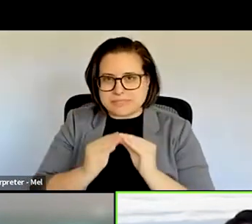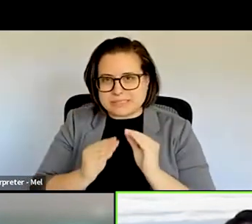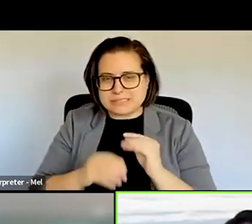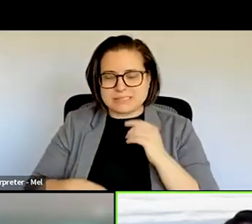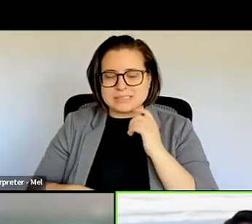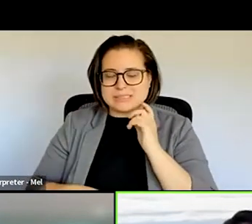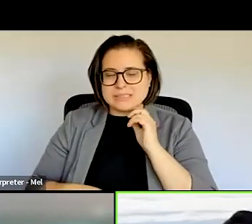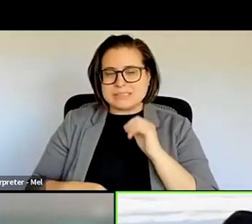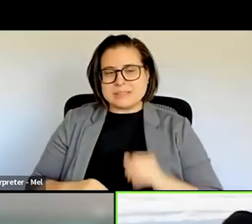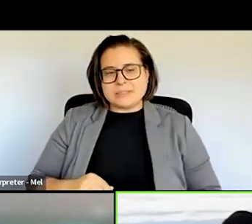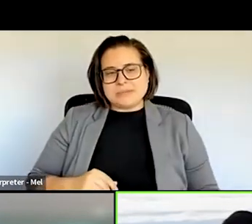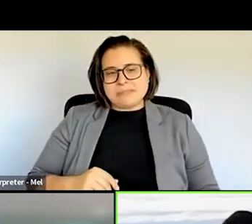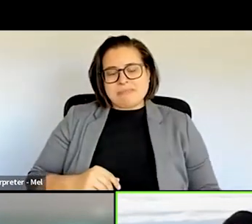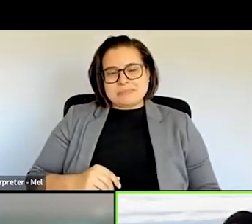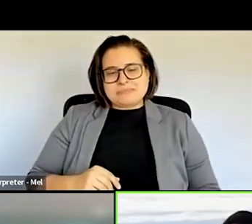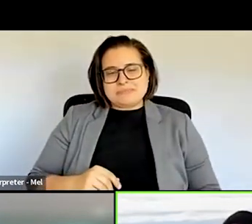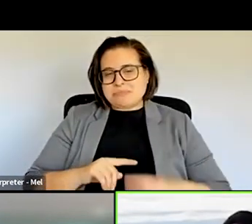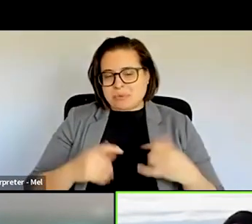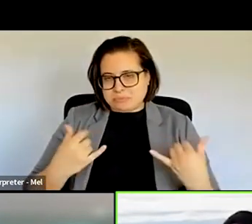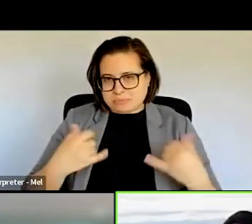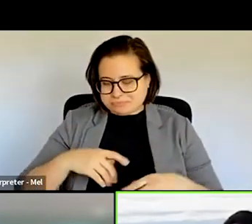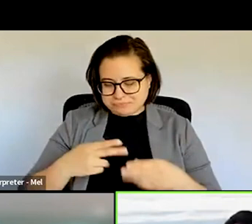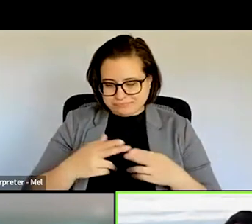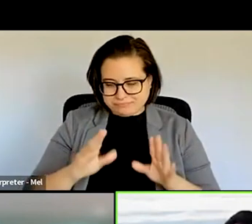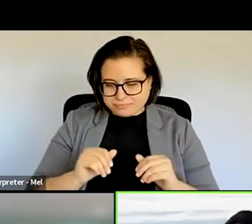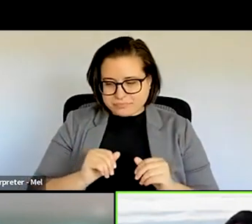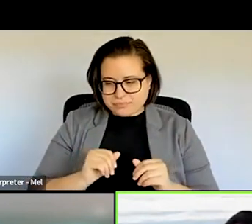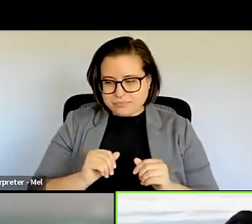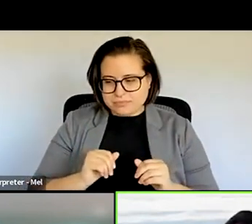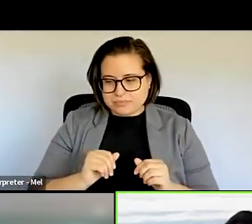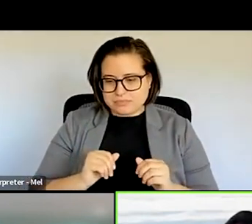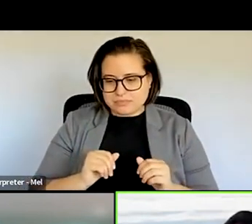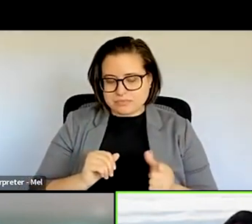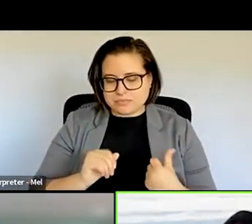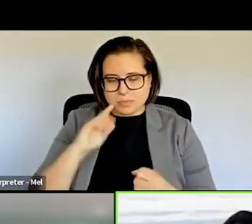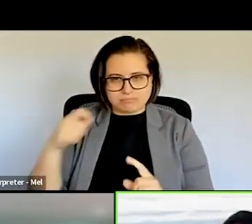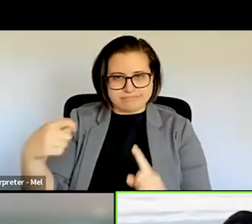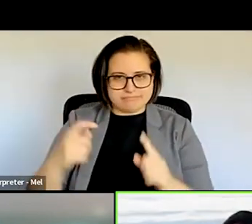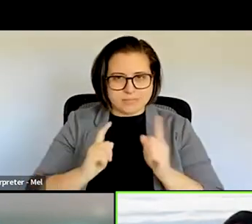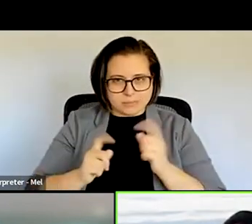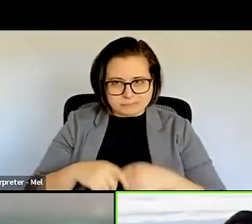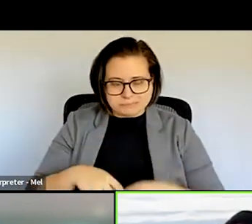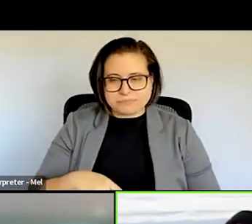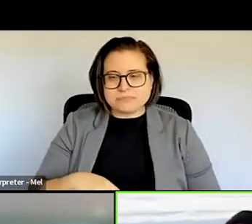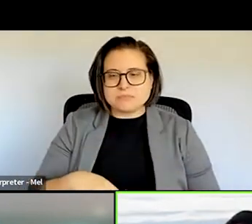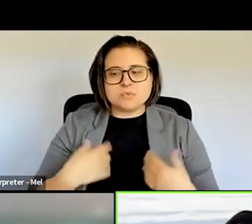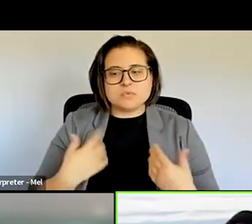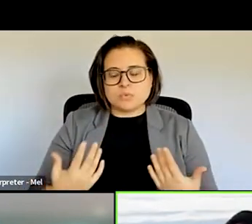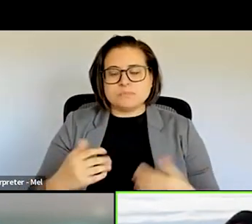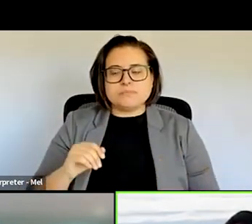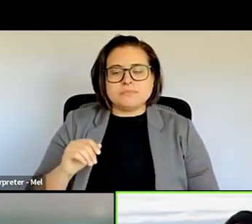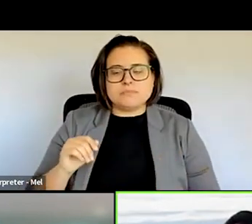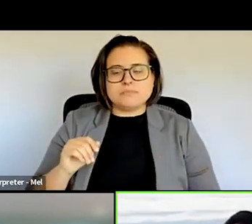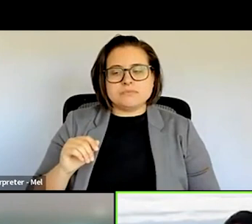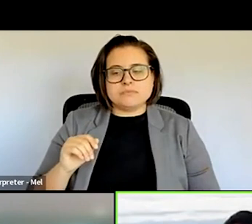back with you but in the meantime just to get this conversation going, the idea of an -- a